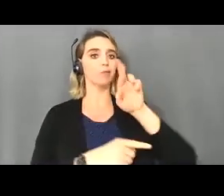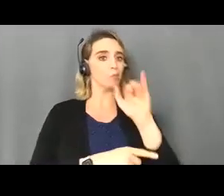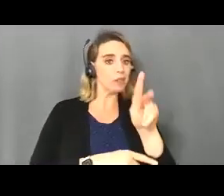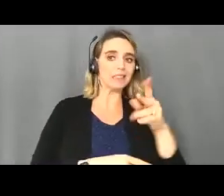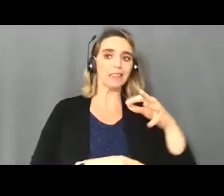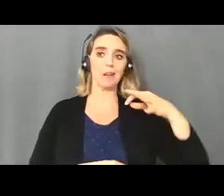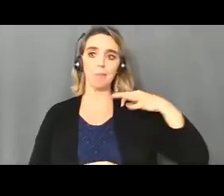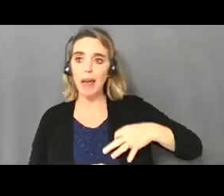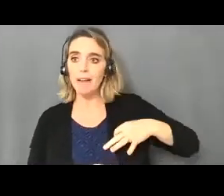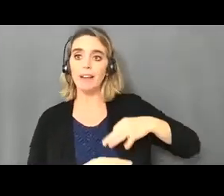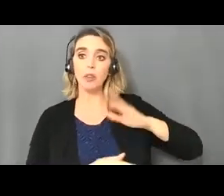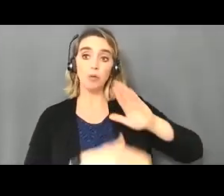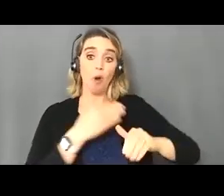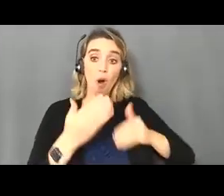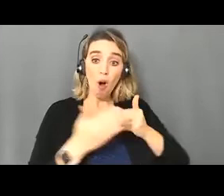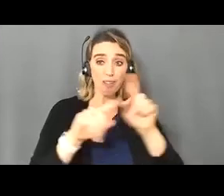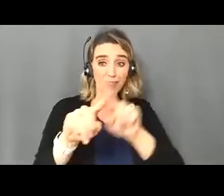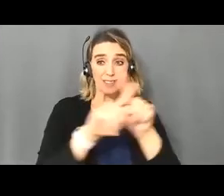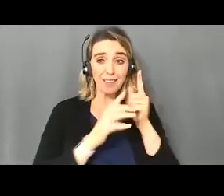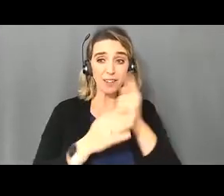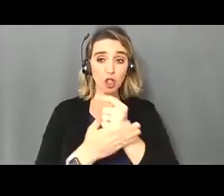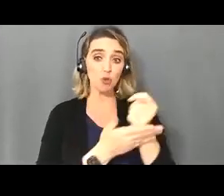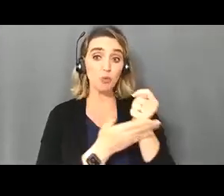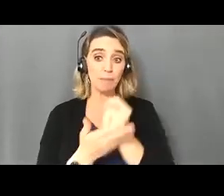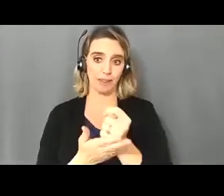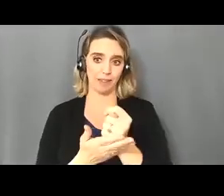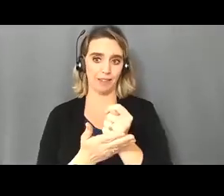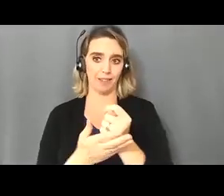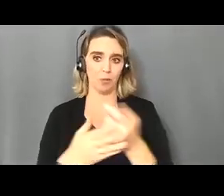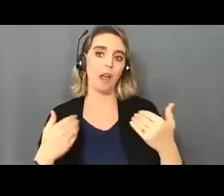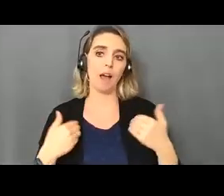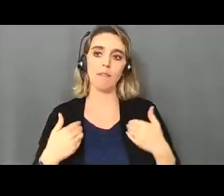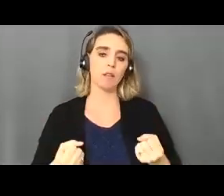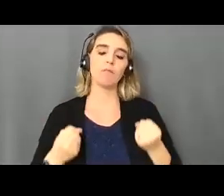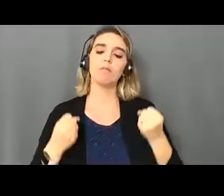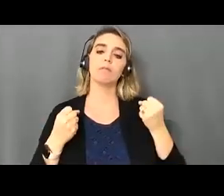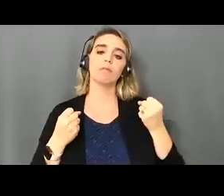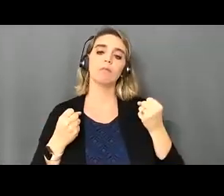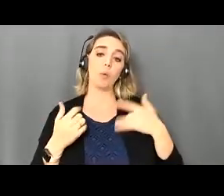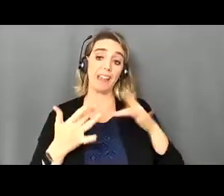We do that through a multimedia approach so we connect with the patient